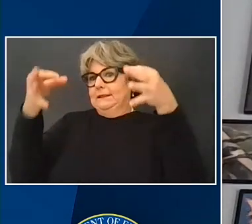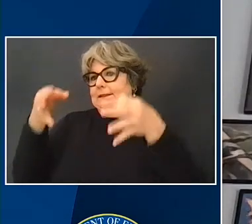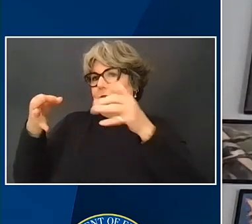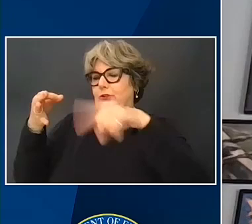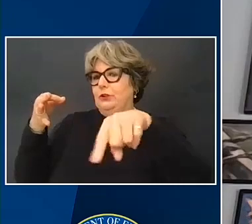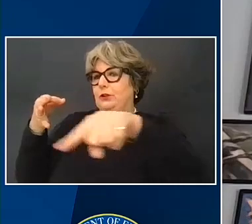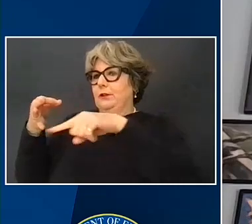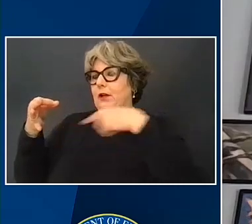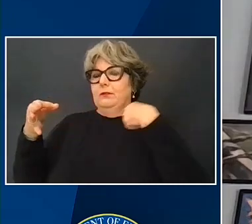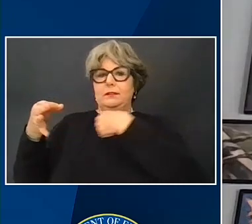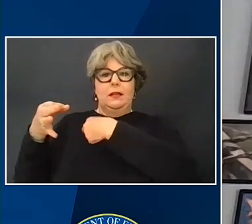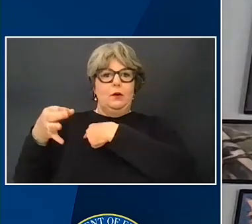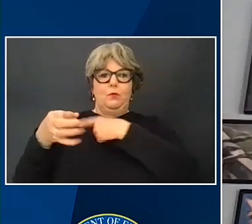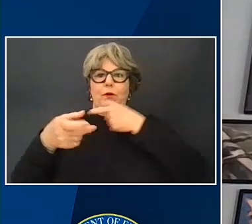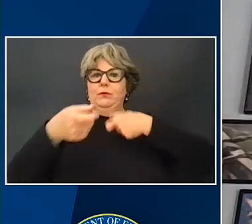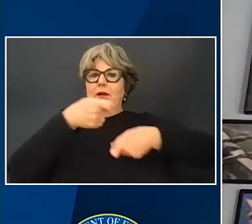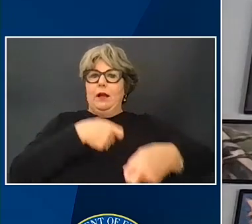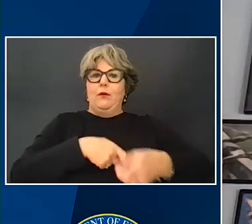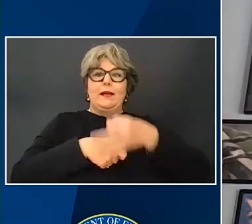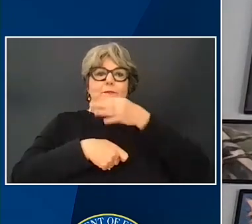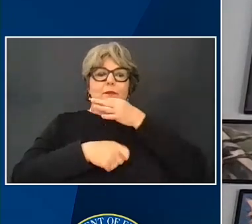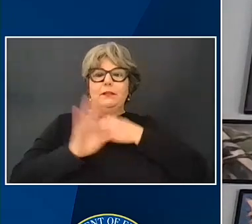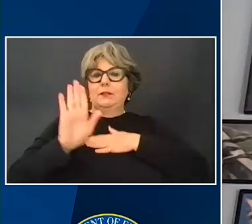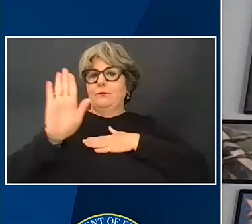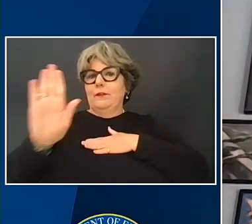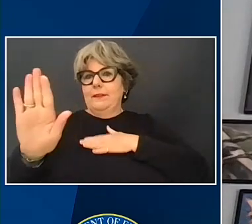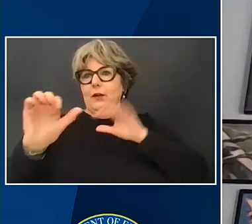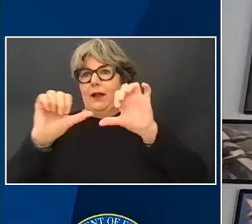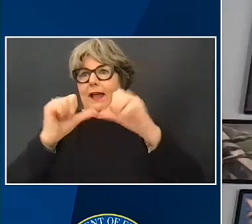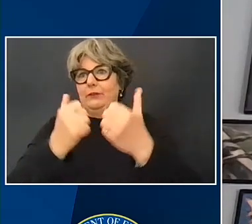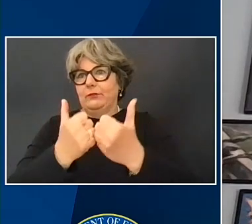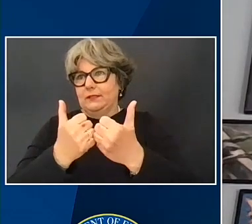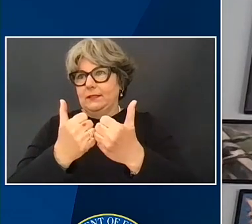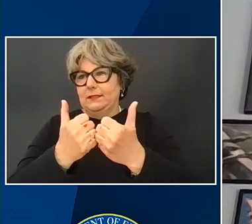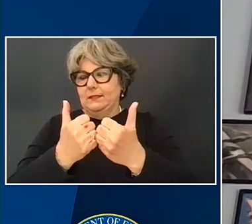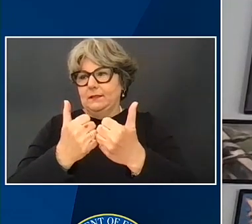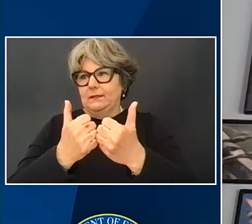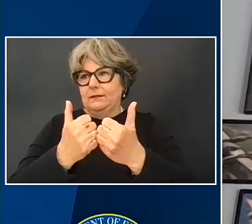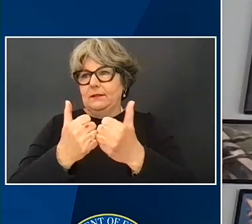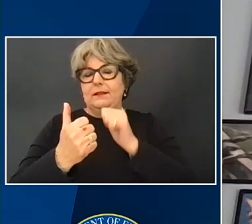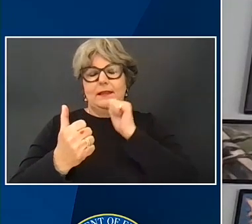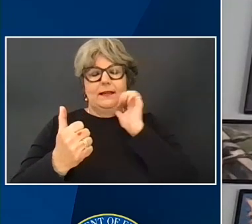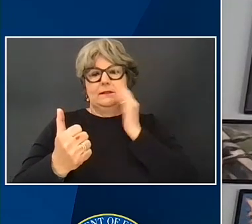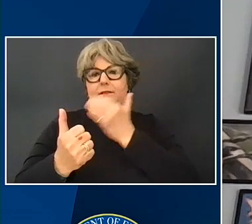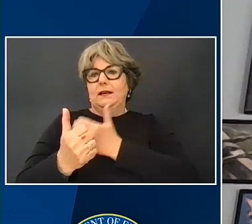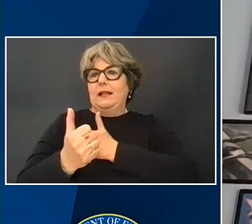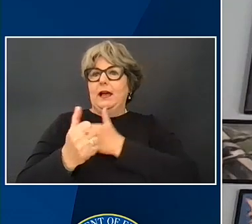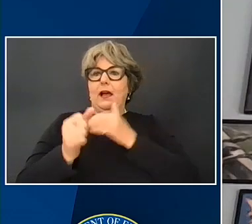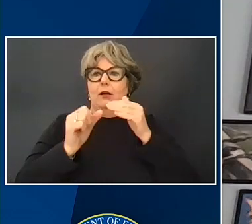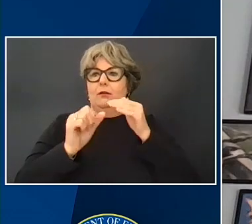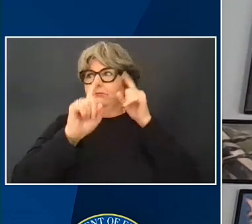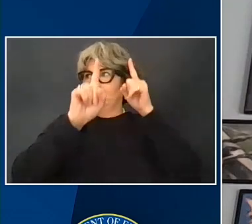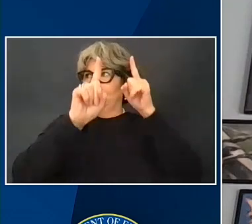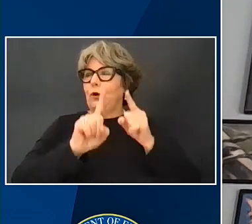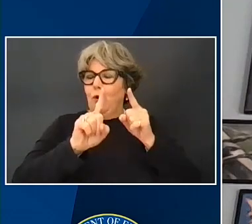substitute our expertise for the agency's decision-making body. That's not really what these regulations